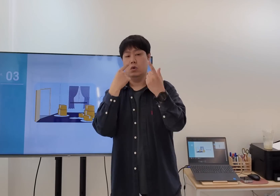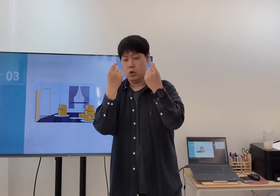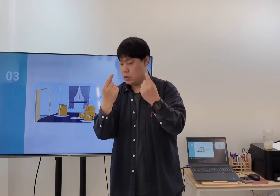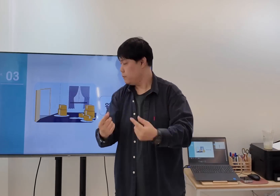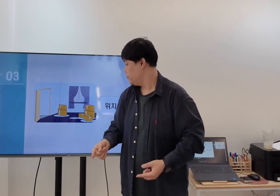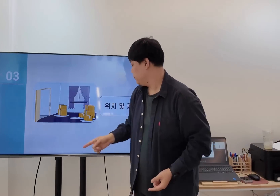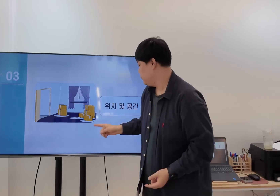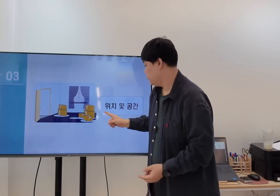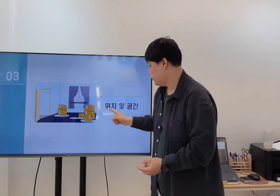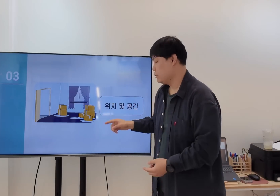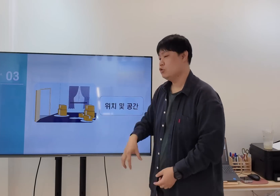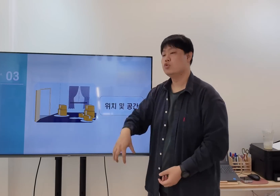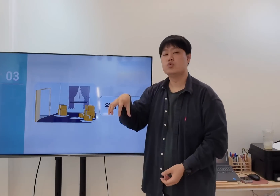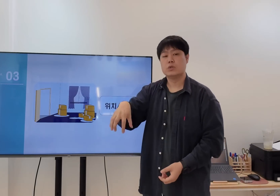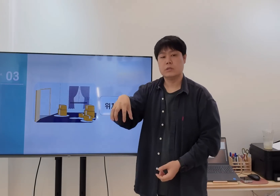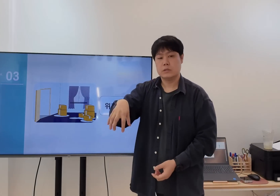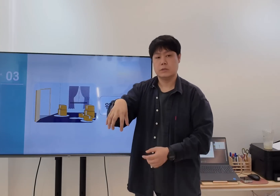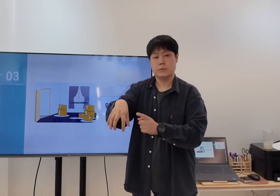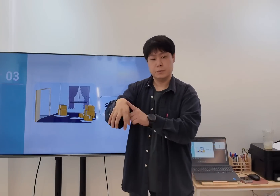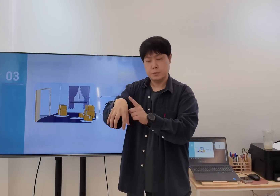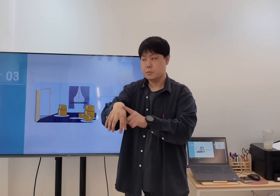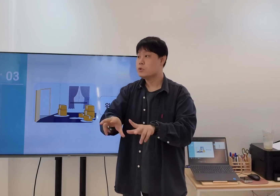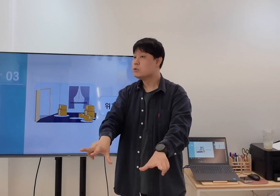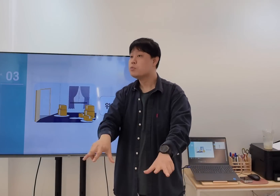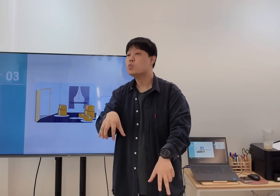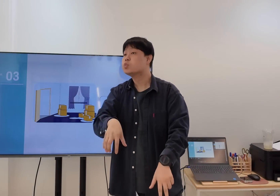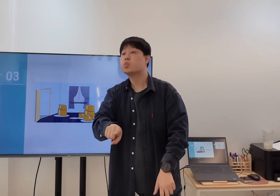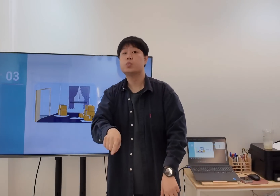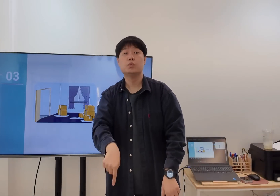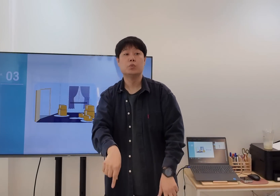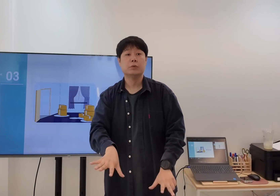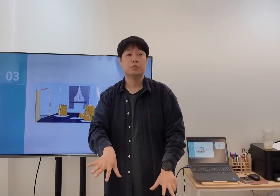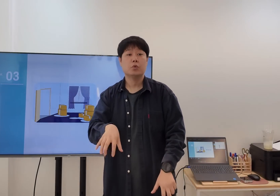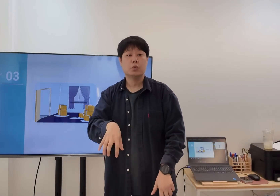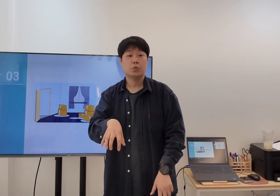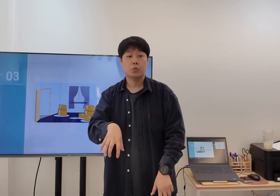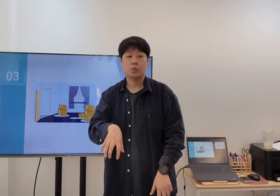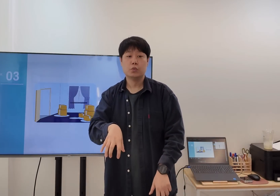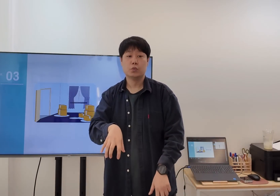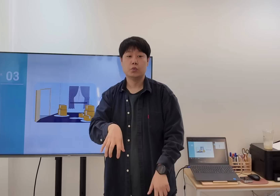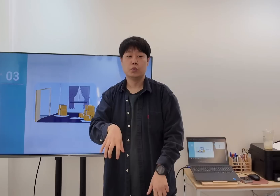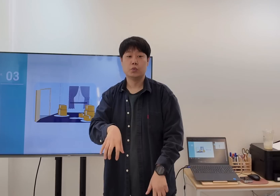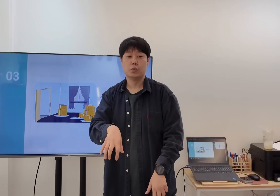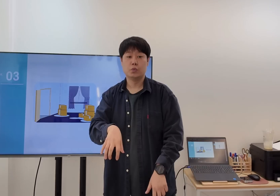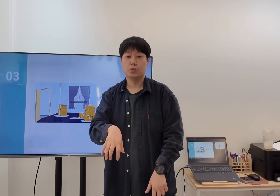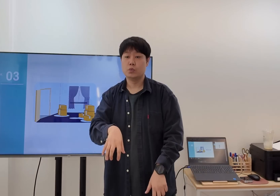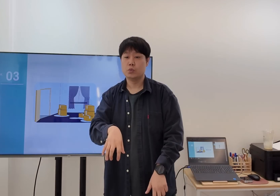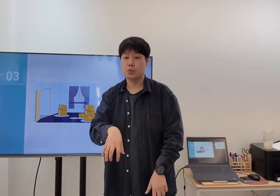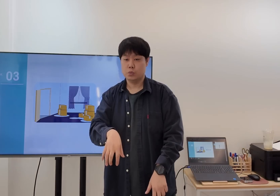Like this, it is called location. Where is this place now?